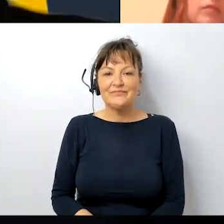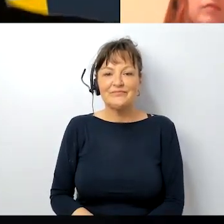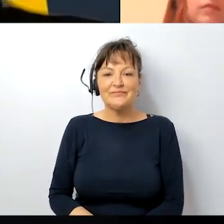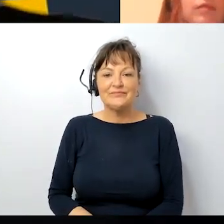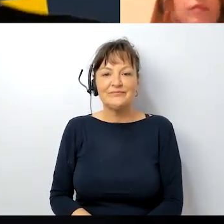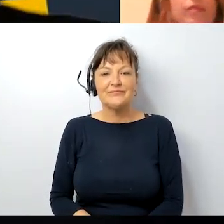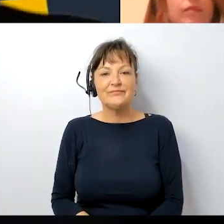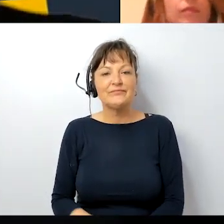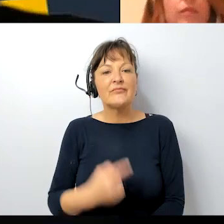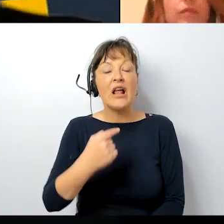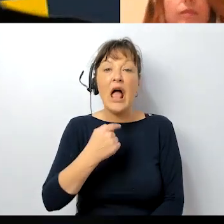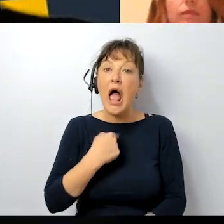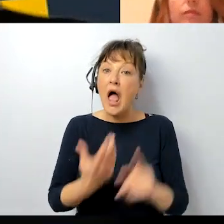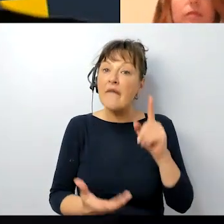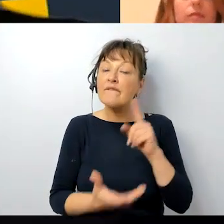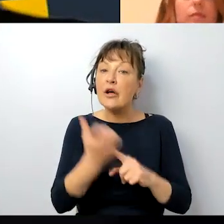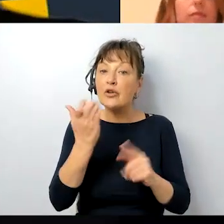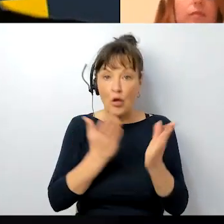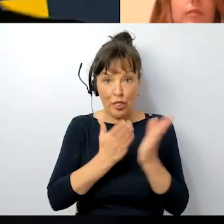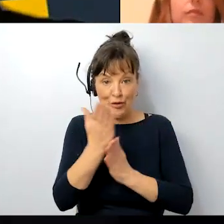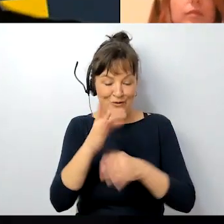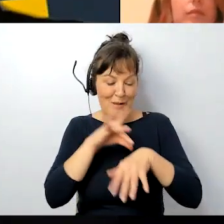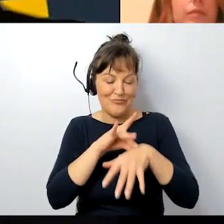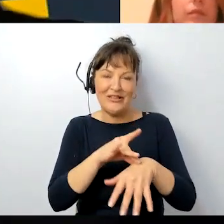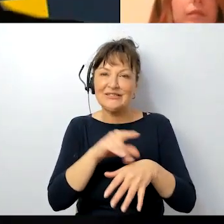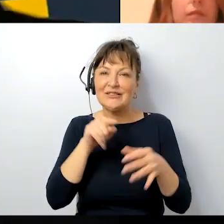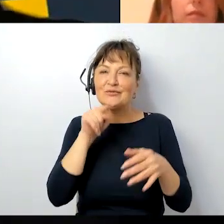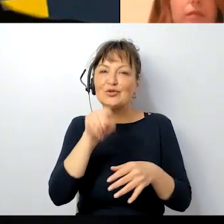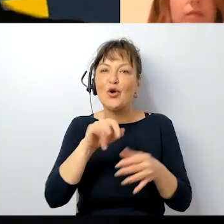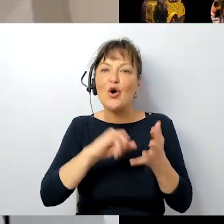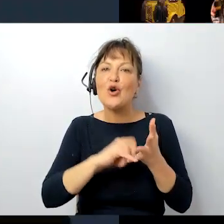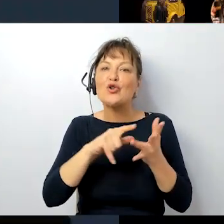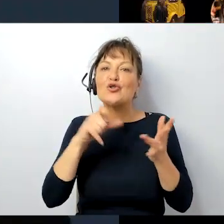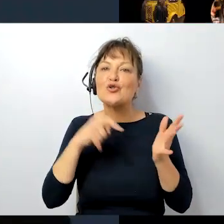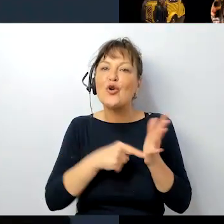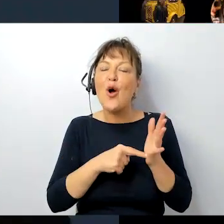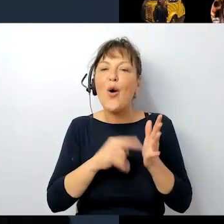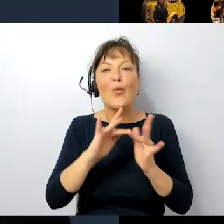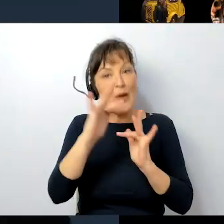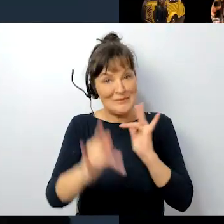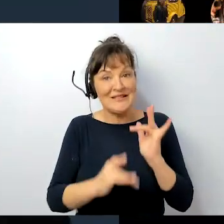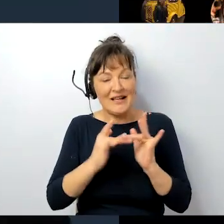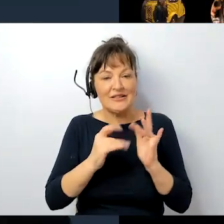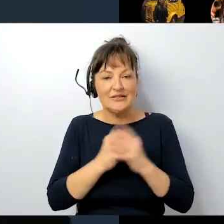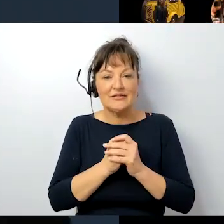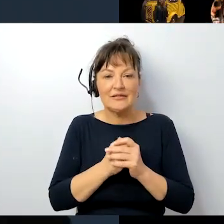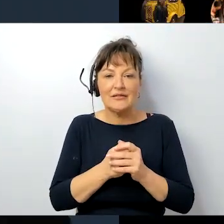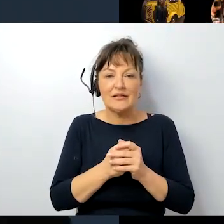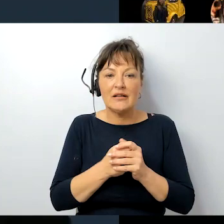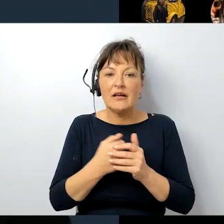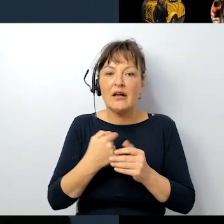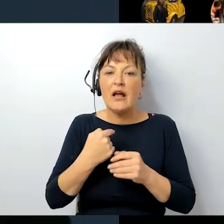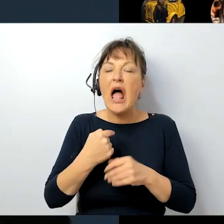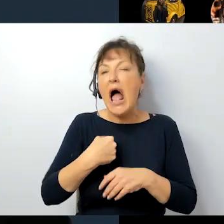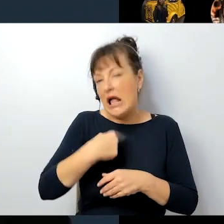about your apprenticeship? So I found out about my apprenticeship on the apprenticeship.scot website.